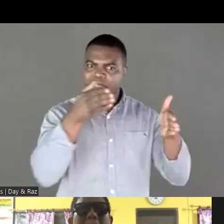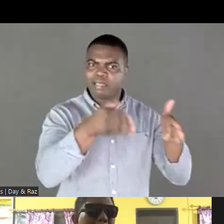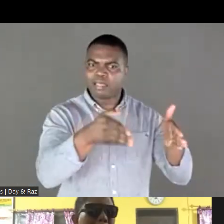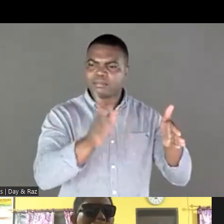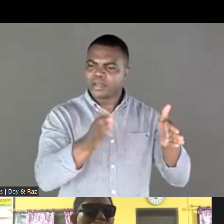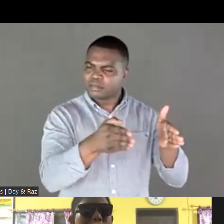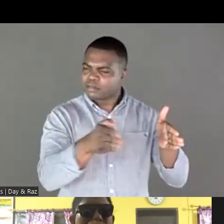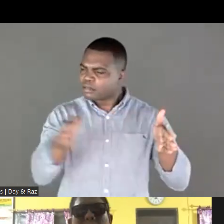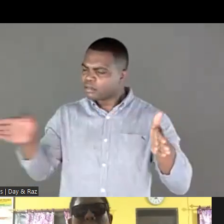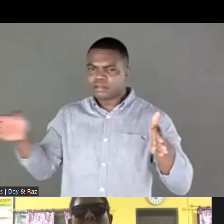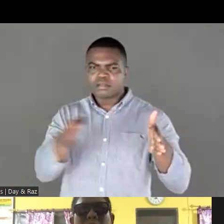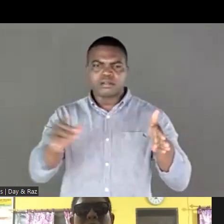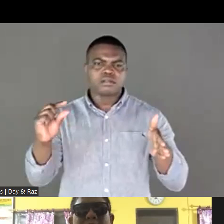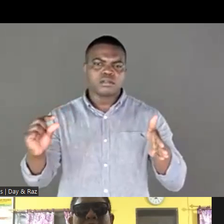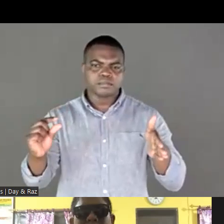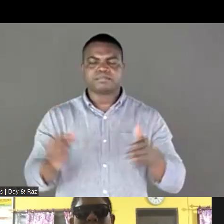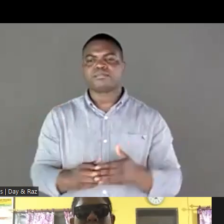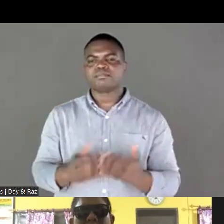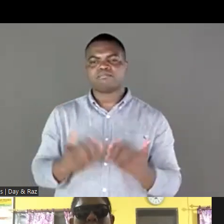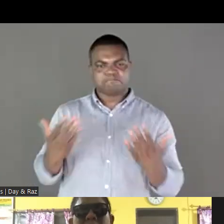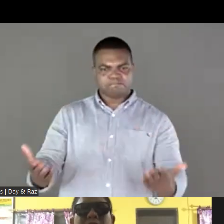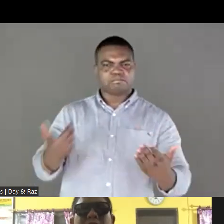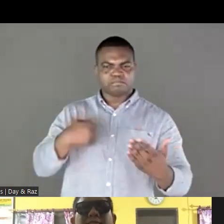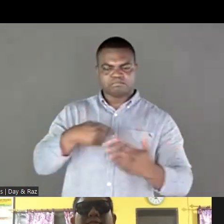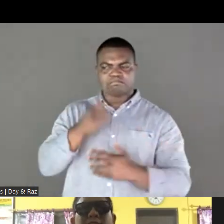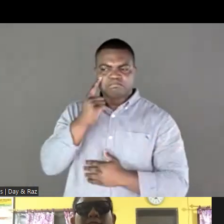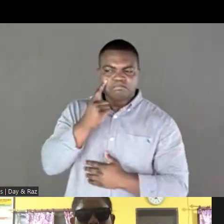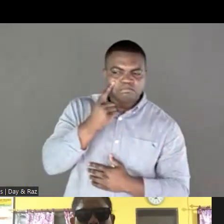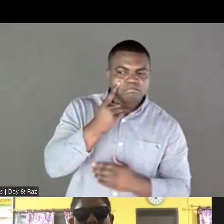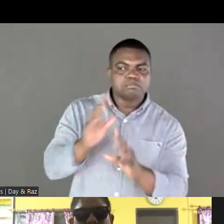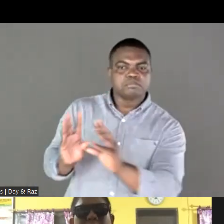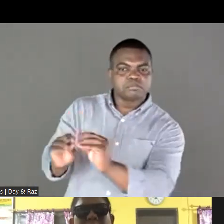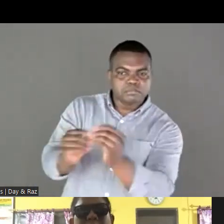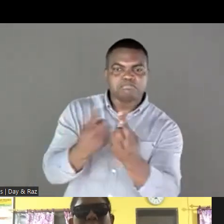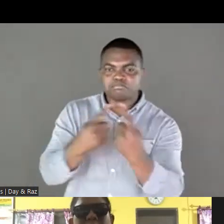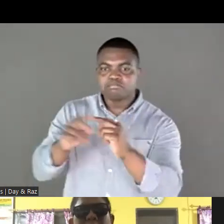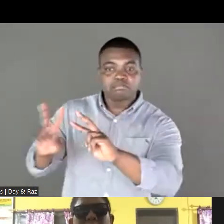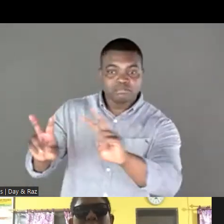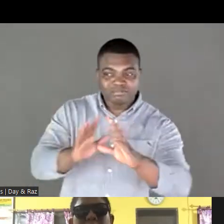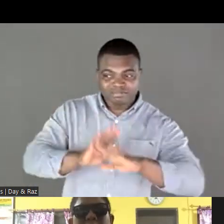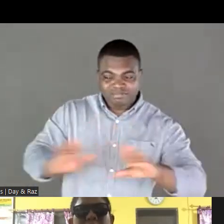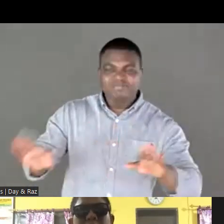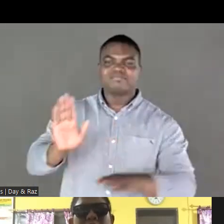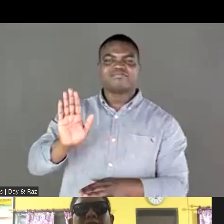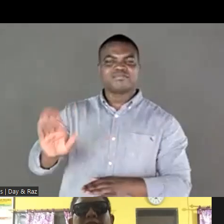to about 67 respondents of those 45 or OPD so it was a really strong OPD focused study, obviously,